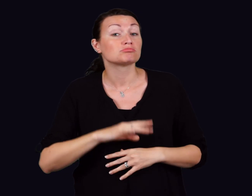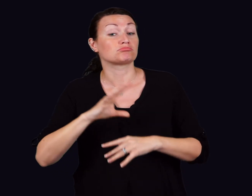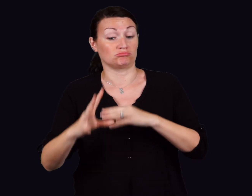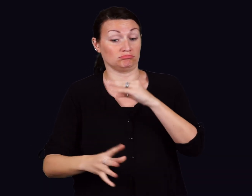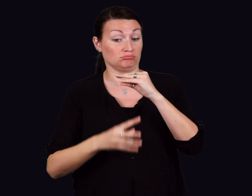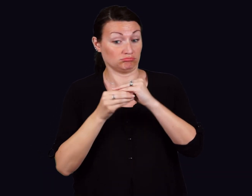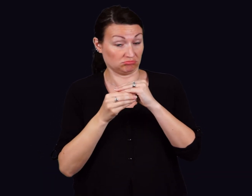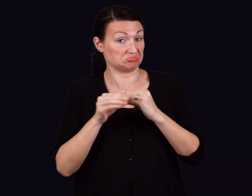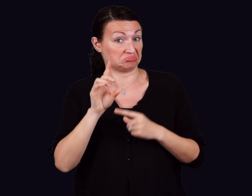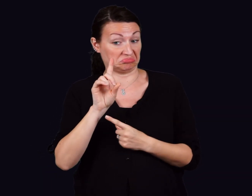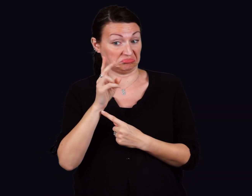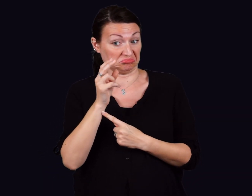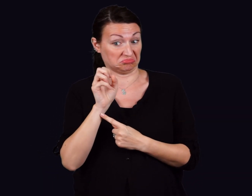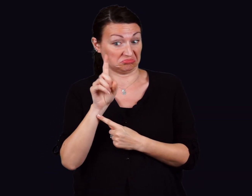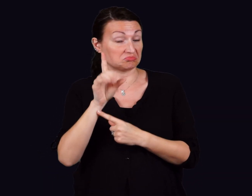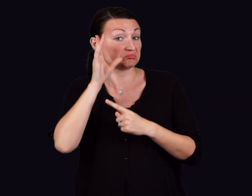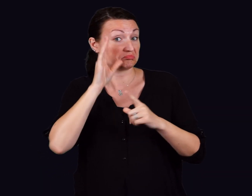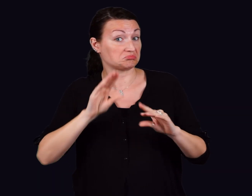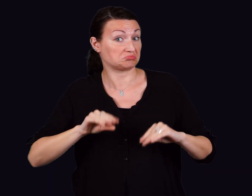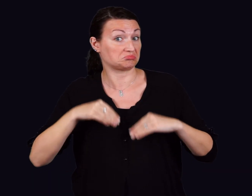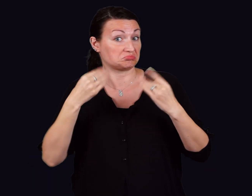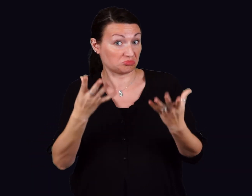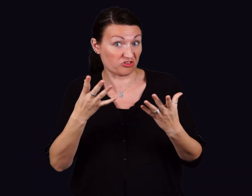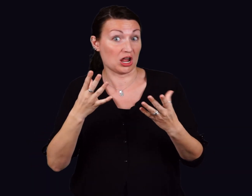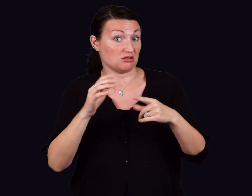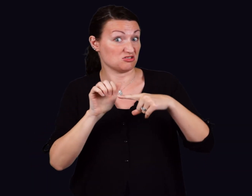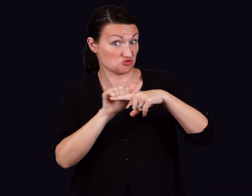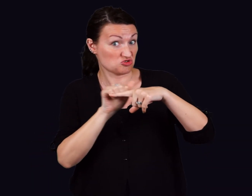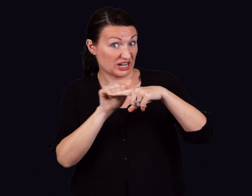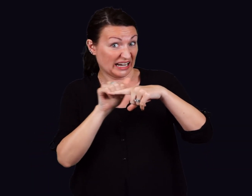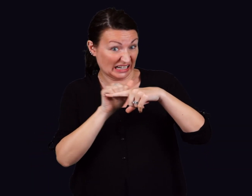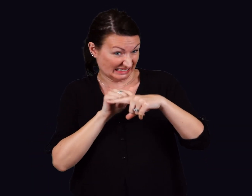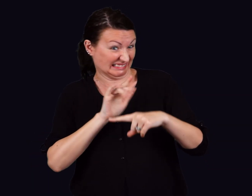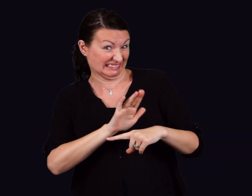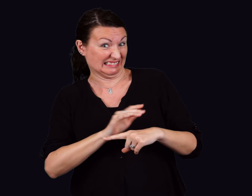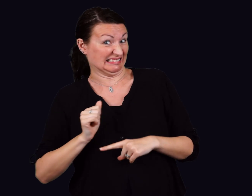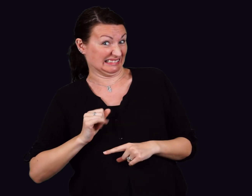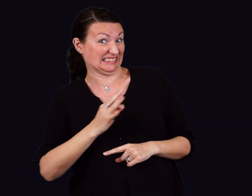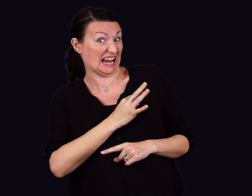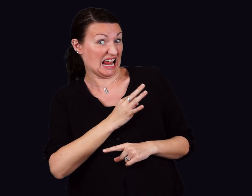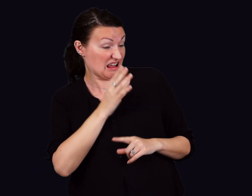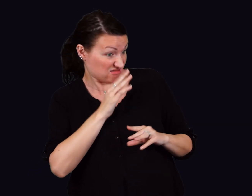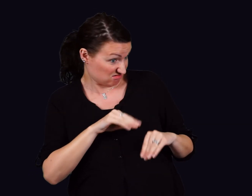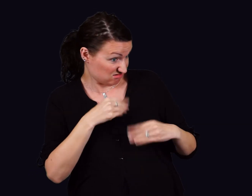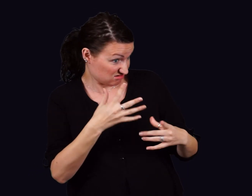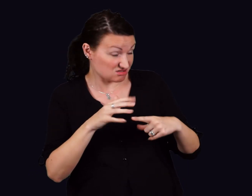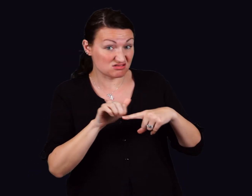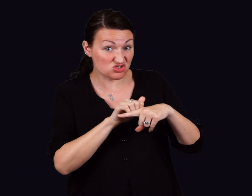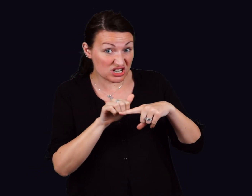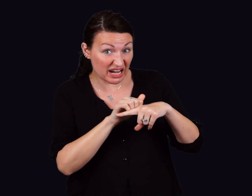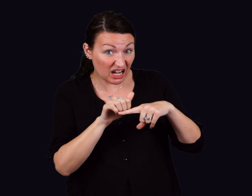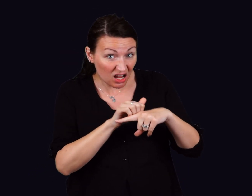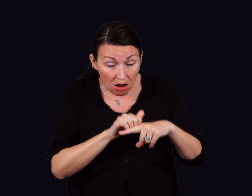*In addition to having DHHSD staff provide trainings,